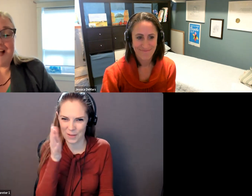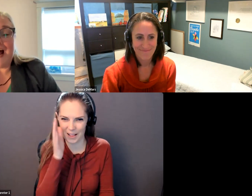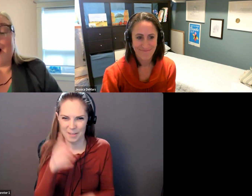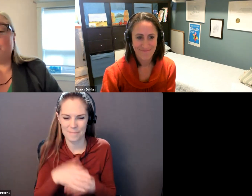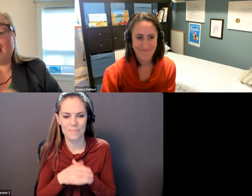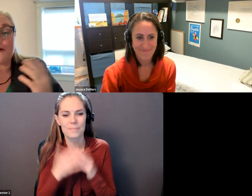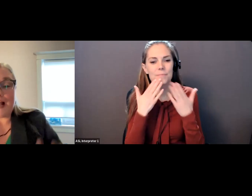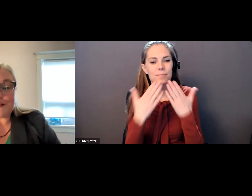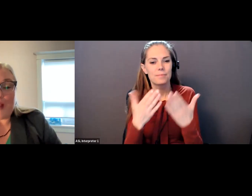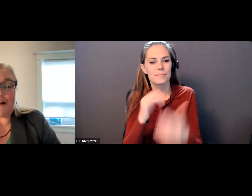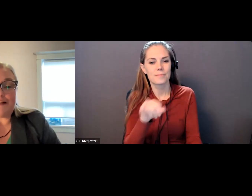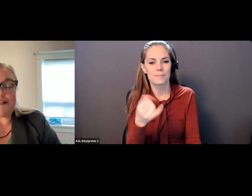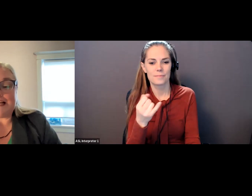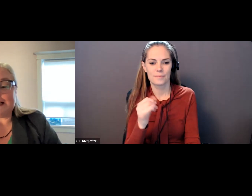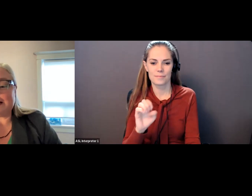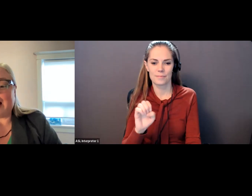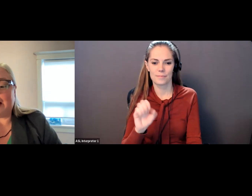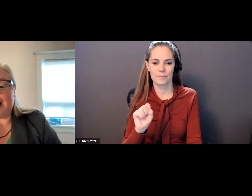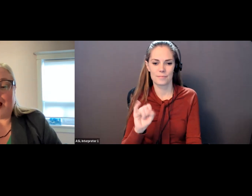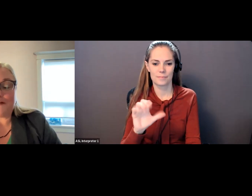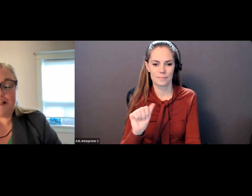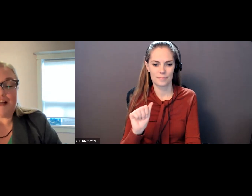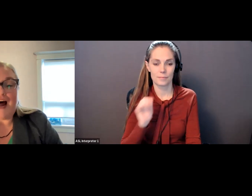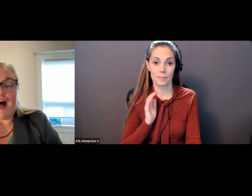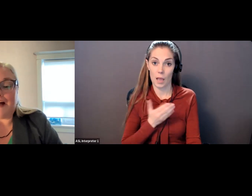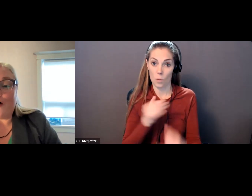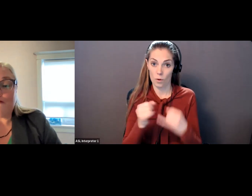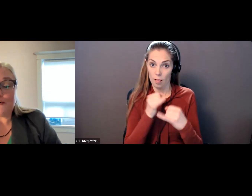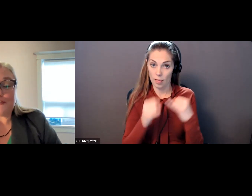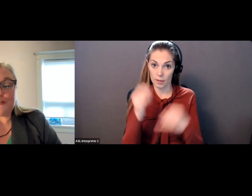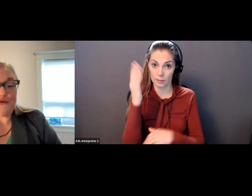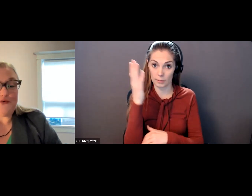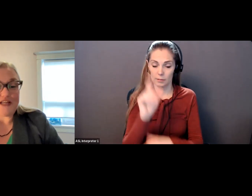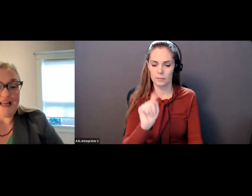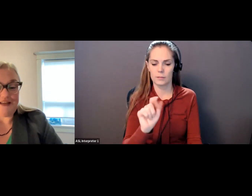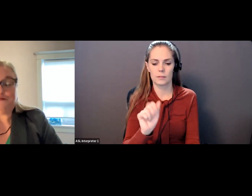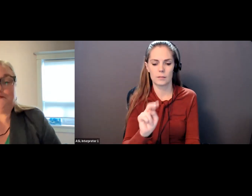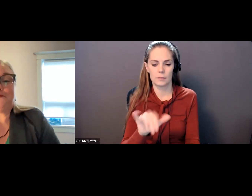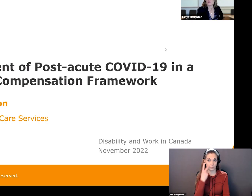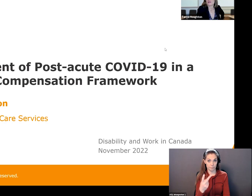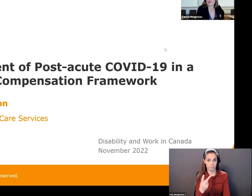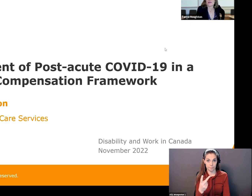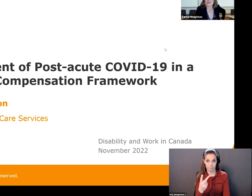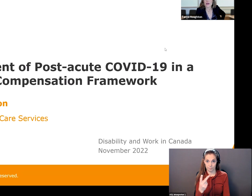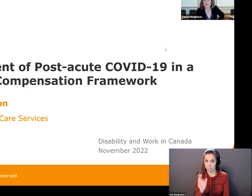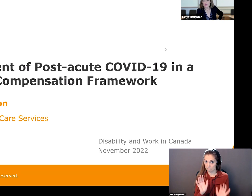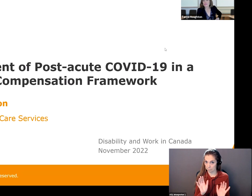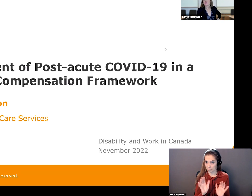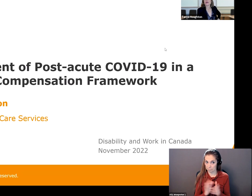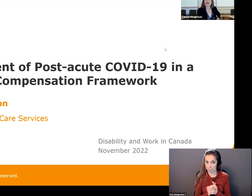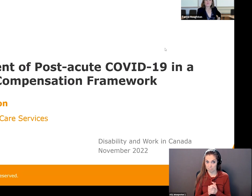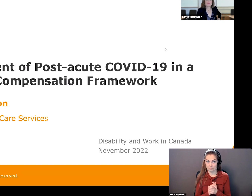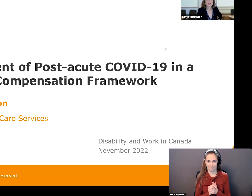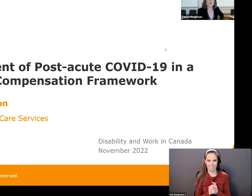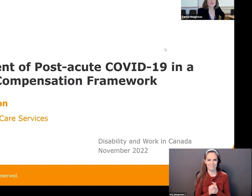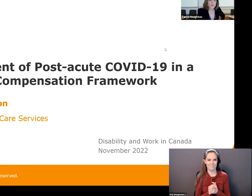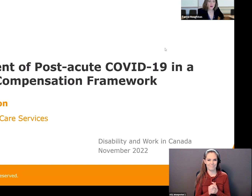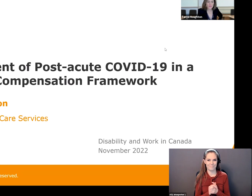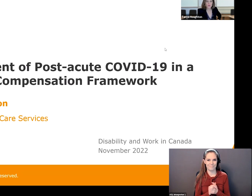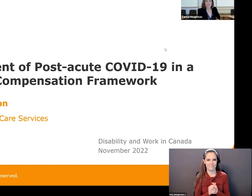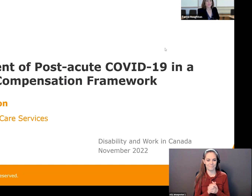that. Our last panelist is Tanya Houghton. Over to you Tanya. All right, so jumping off of what